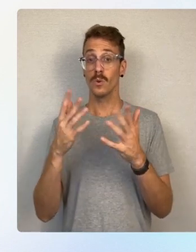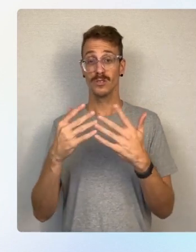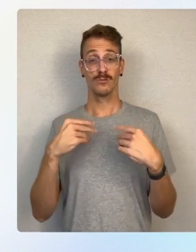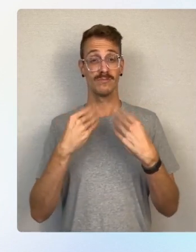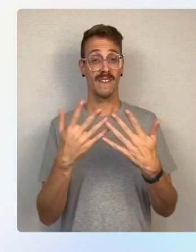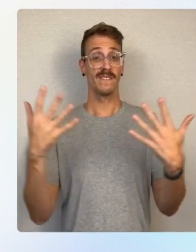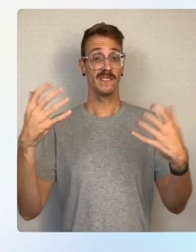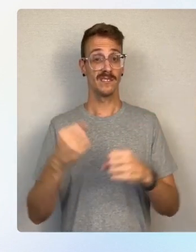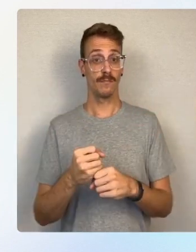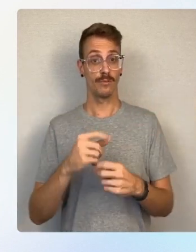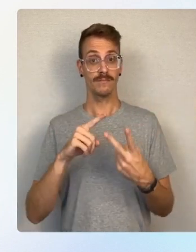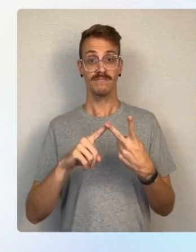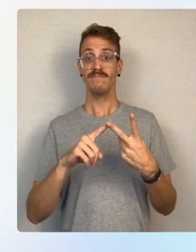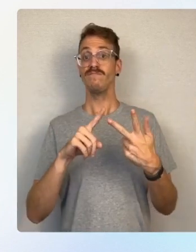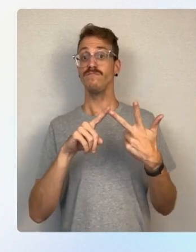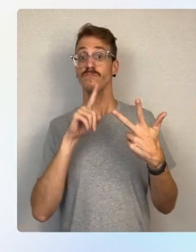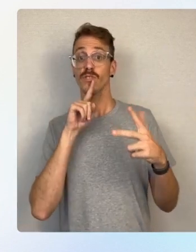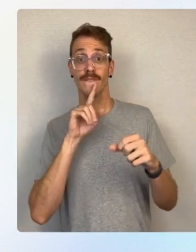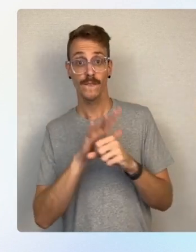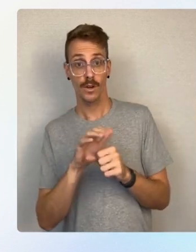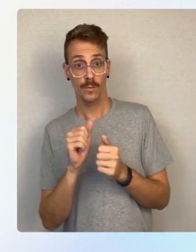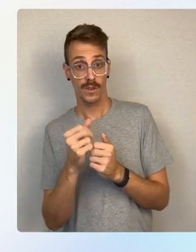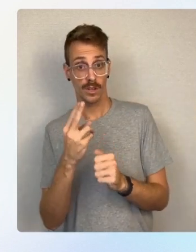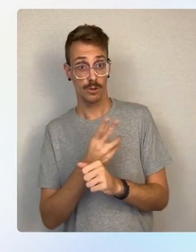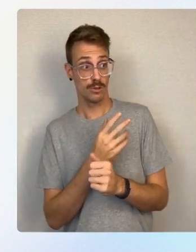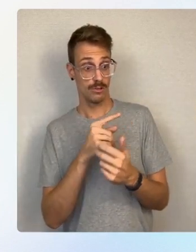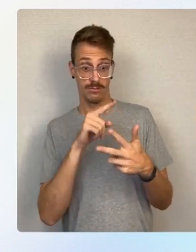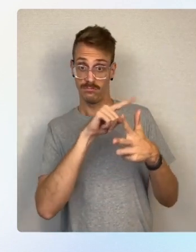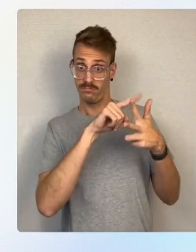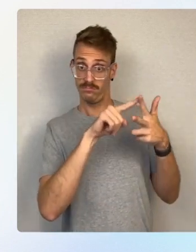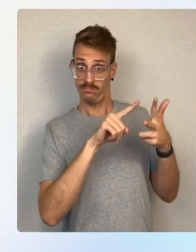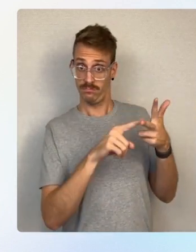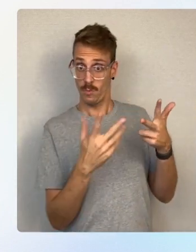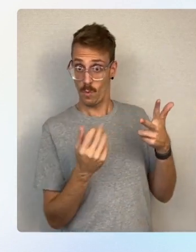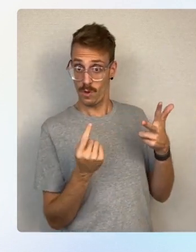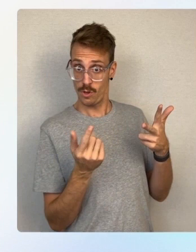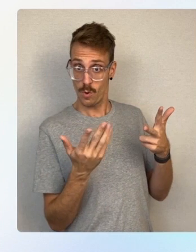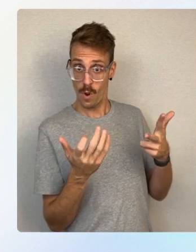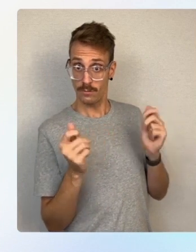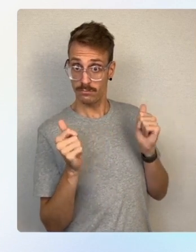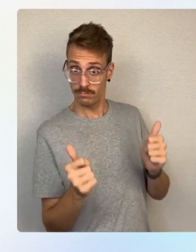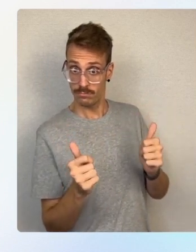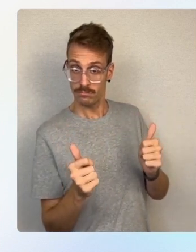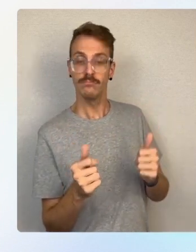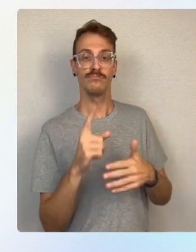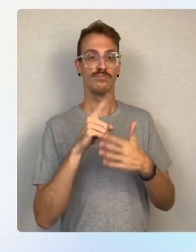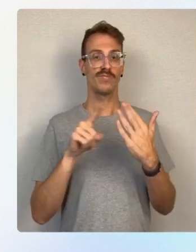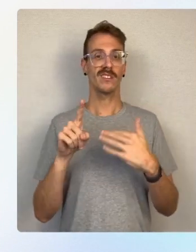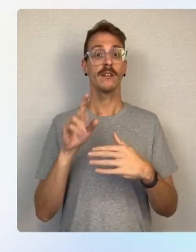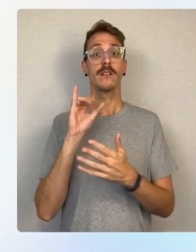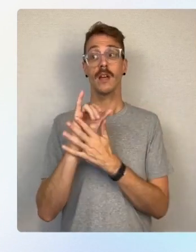We'd also like to give a summary and confirm with the user that the order reflects what they want. To do this,